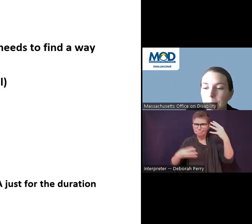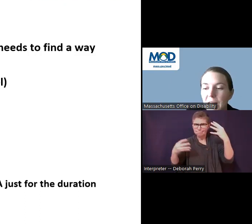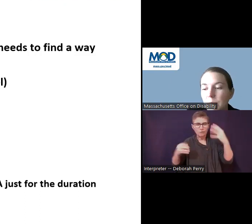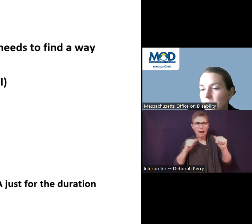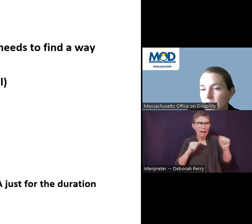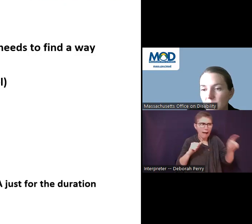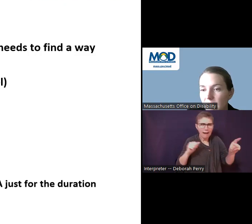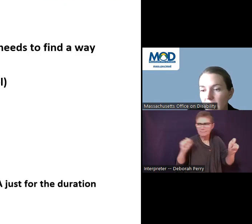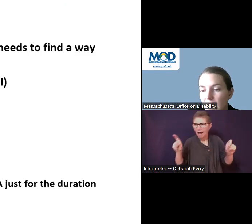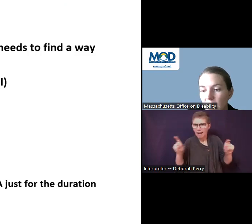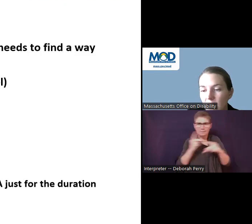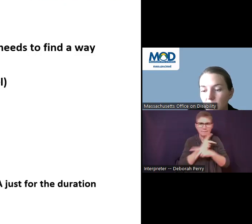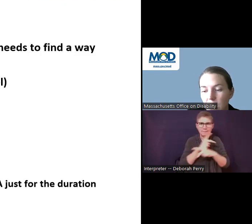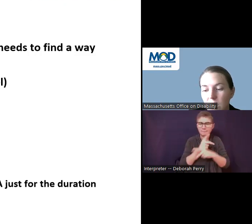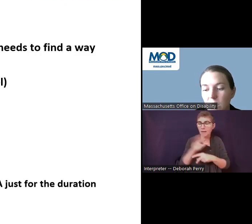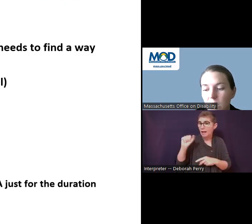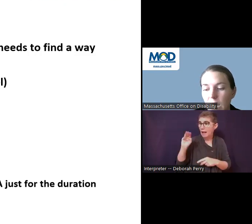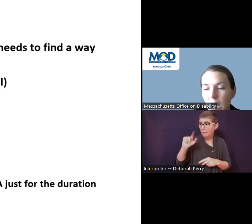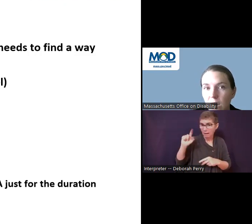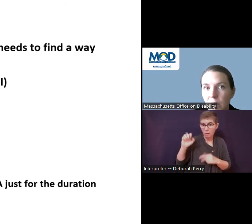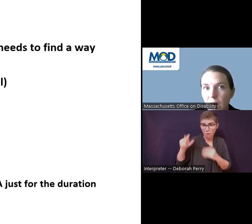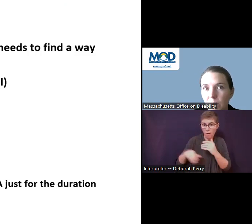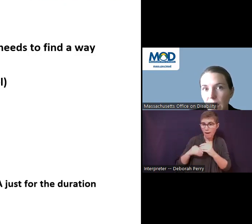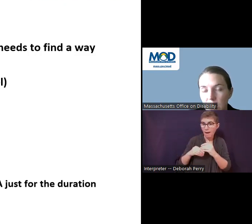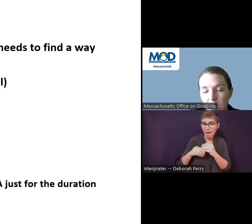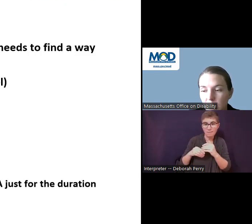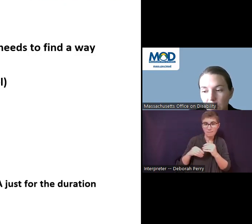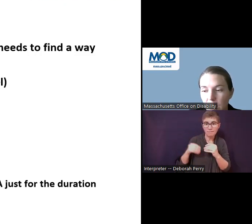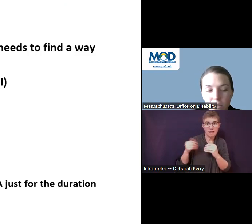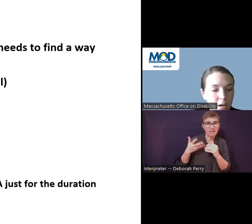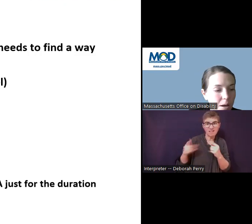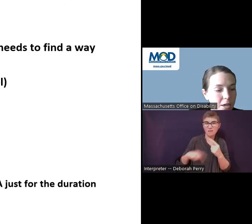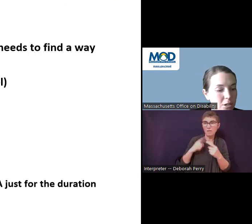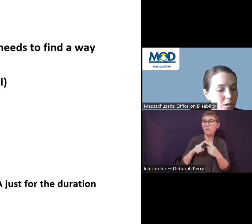Camille did you have anything else you wanted to add about balancing competing accommodations